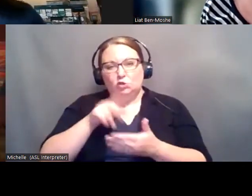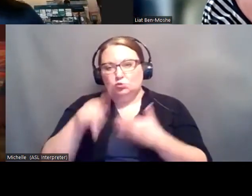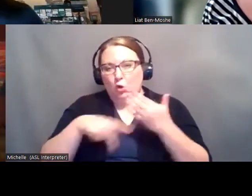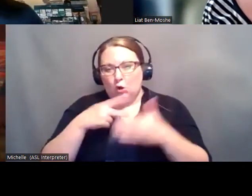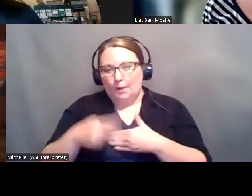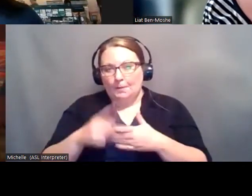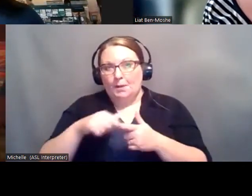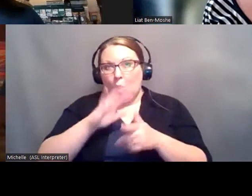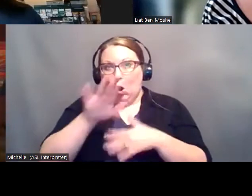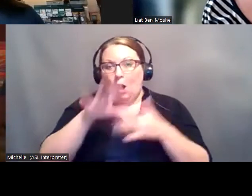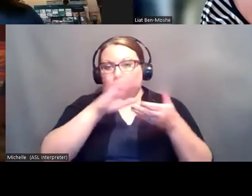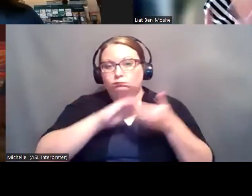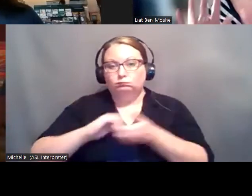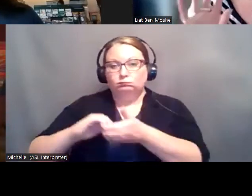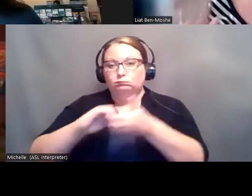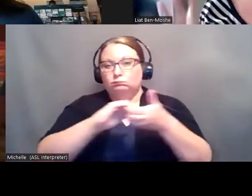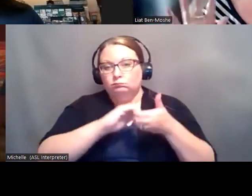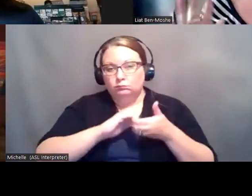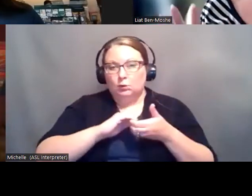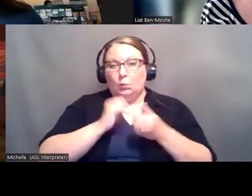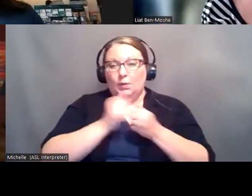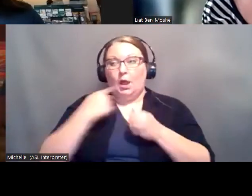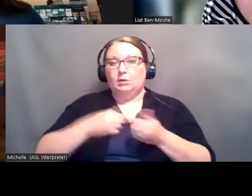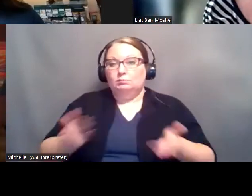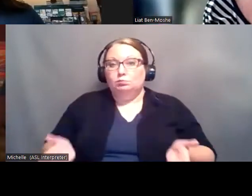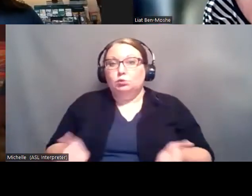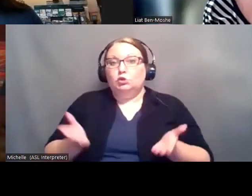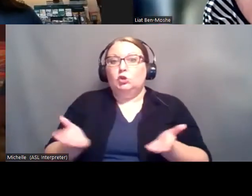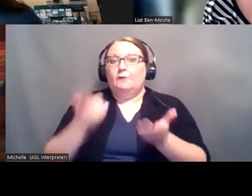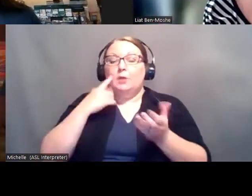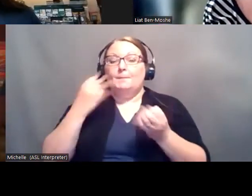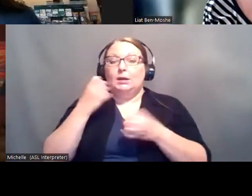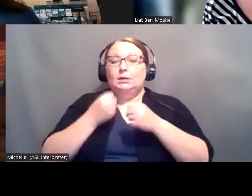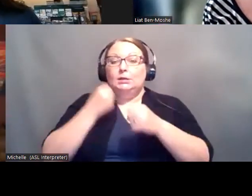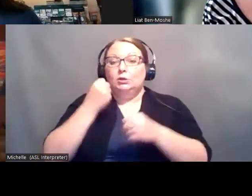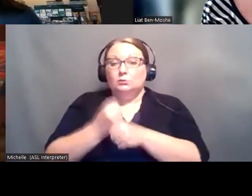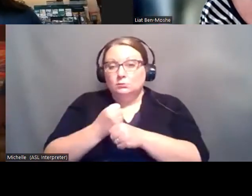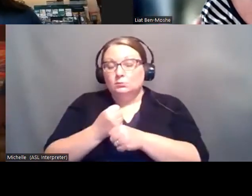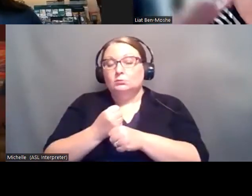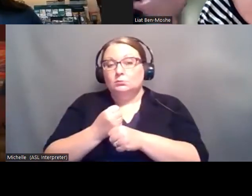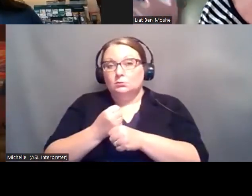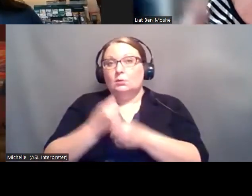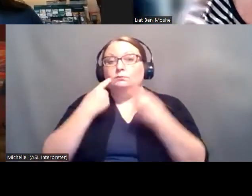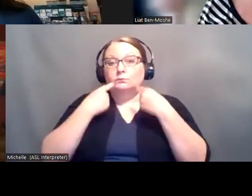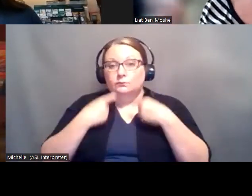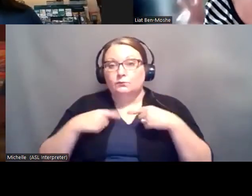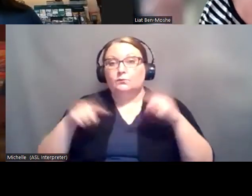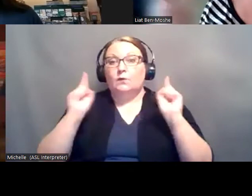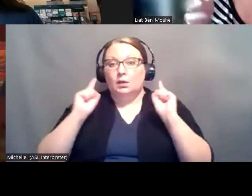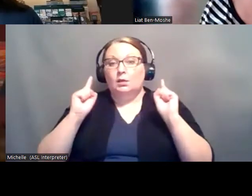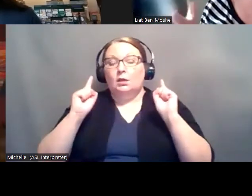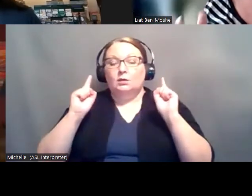And with us pushing for that for a number of years came kind of a perfect storm